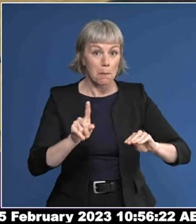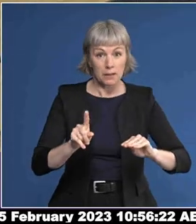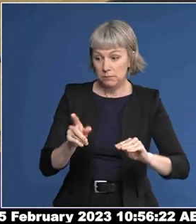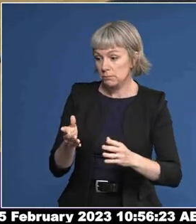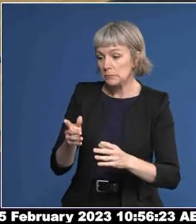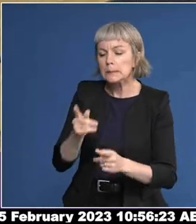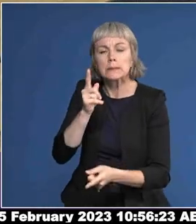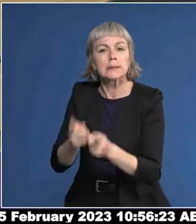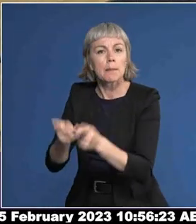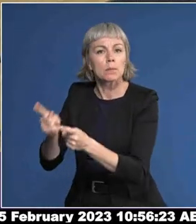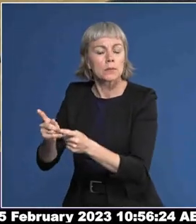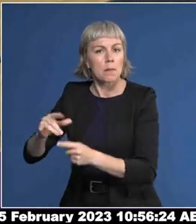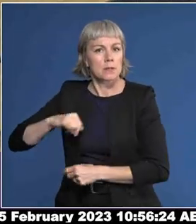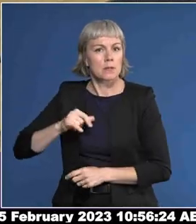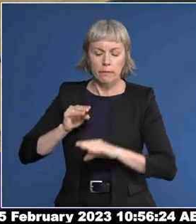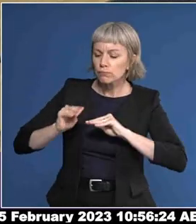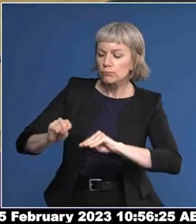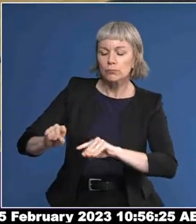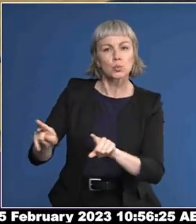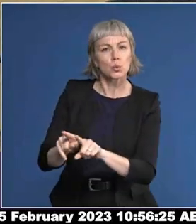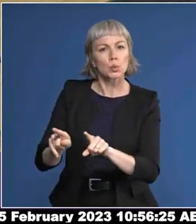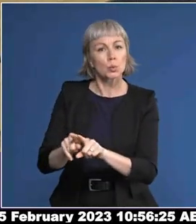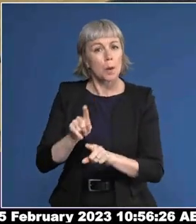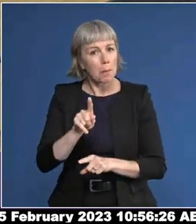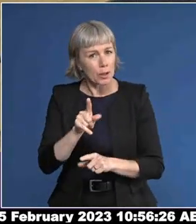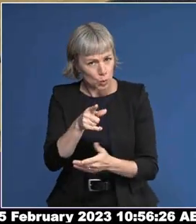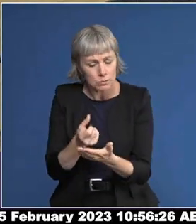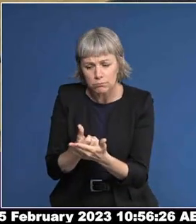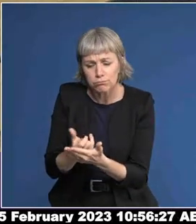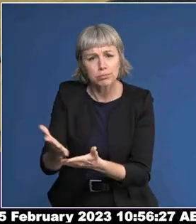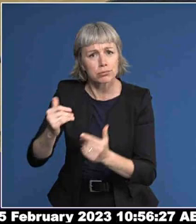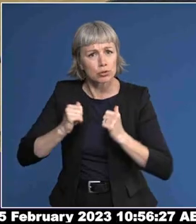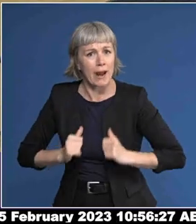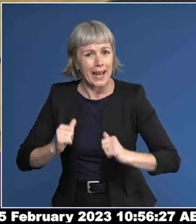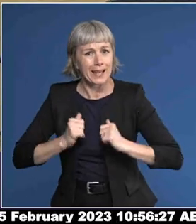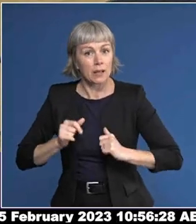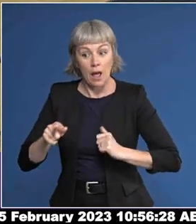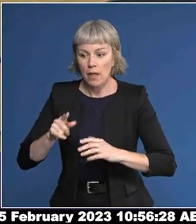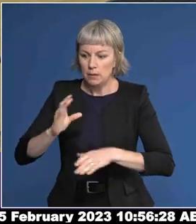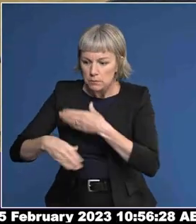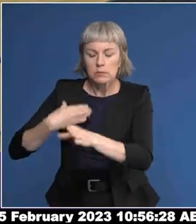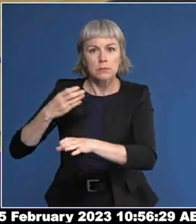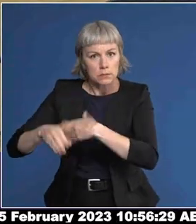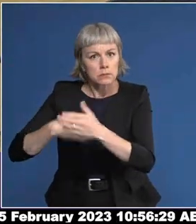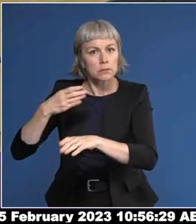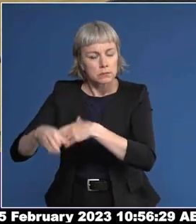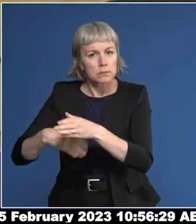turnover or the difficulties of retaining those workers?